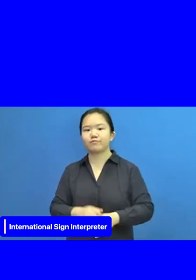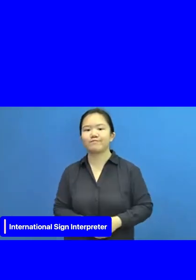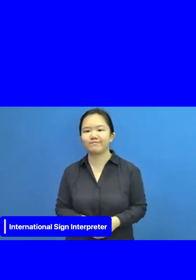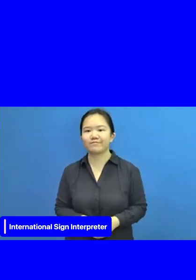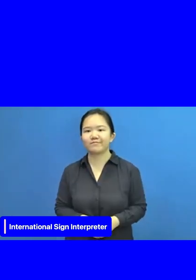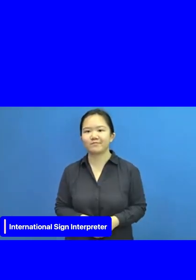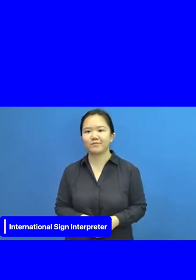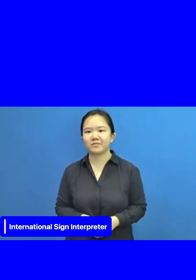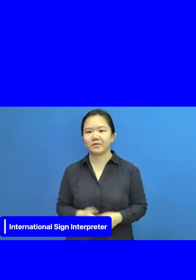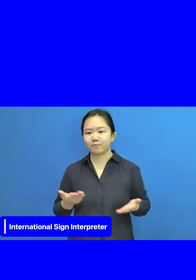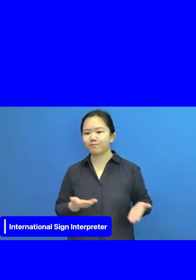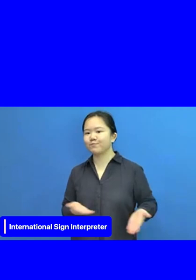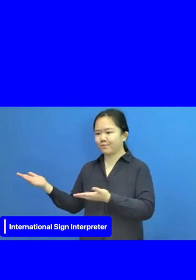Sorry. Hello everyone.